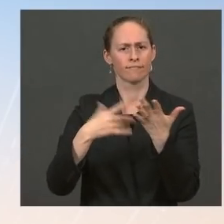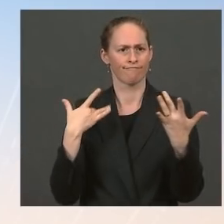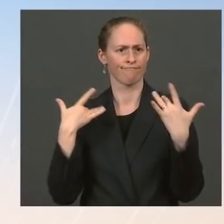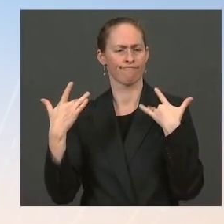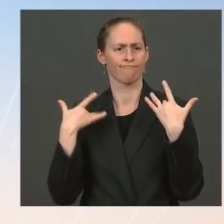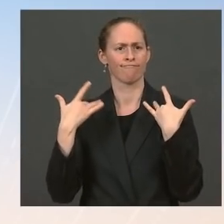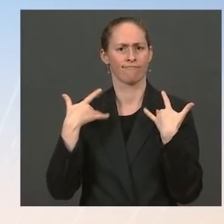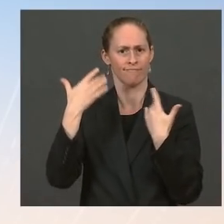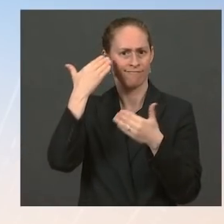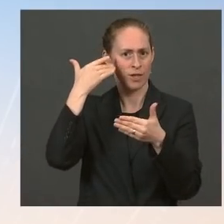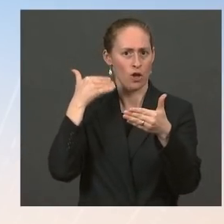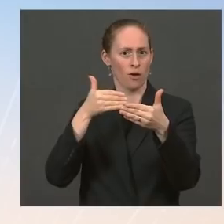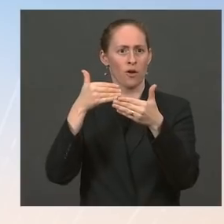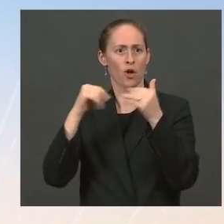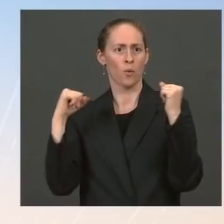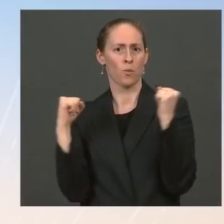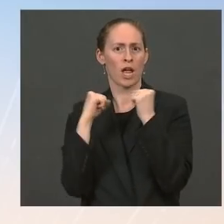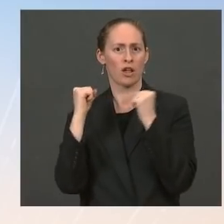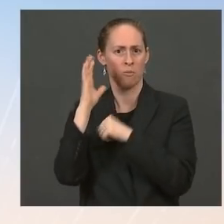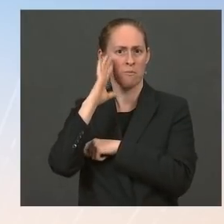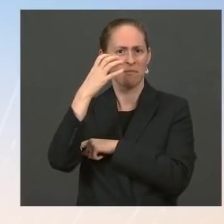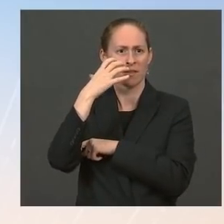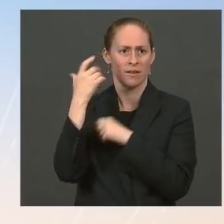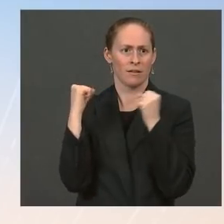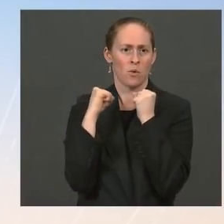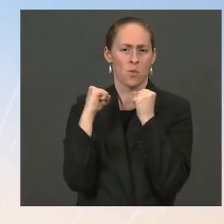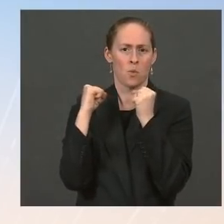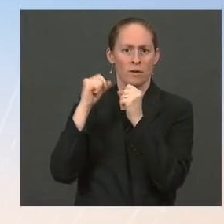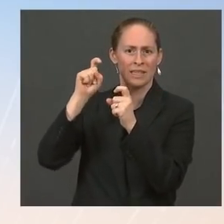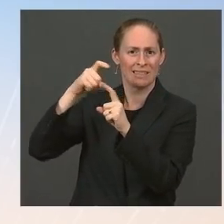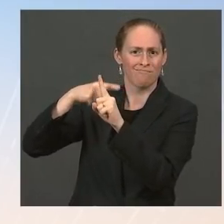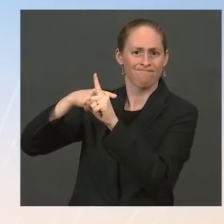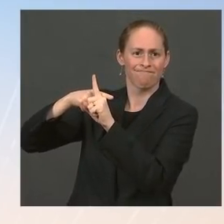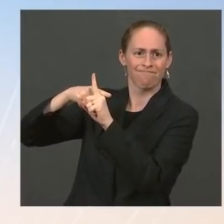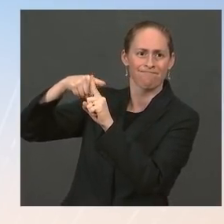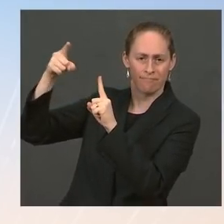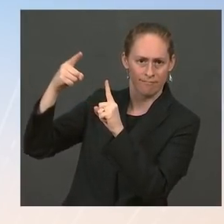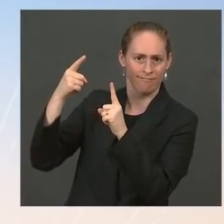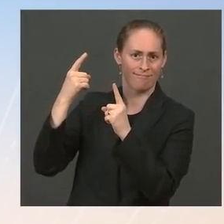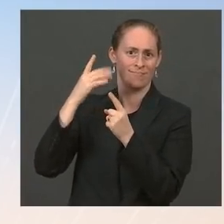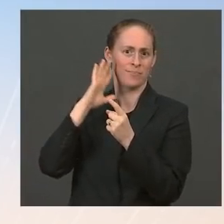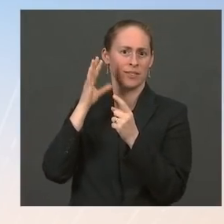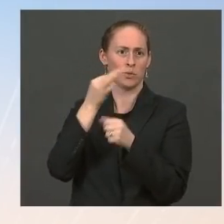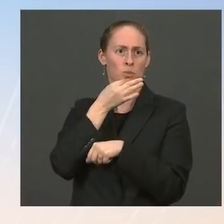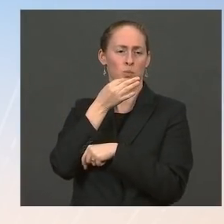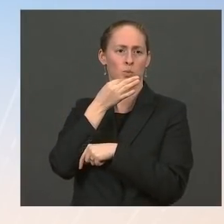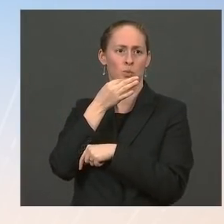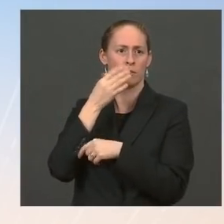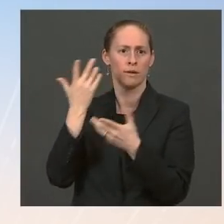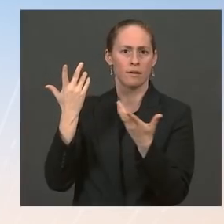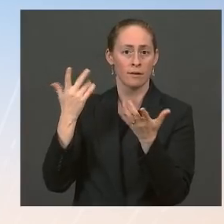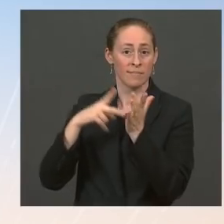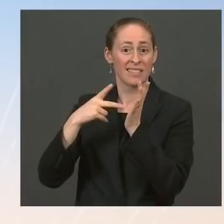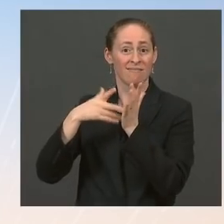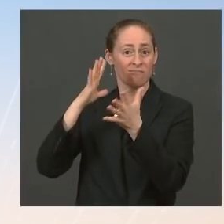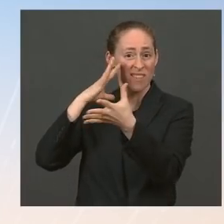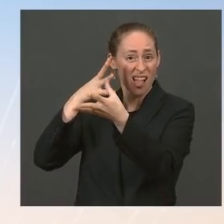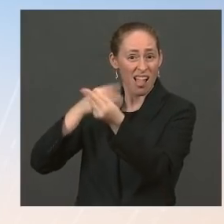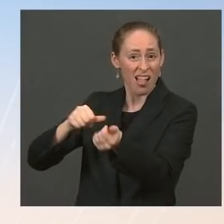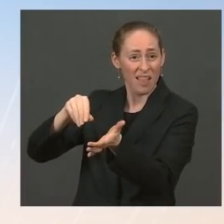especially in the Northeast, colder parts of the country, other parts where energy costs have been higher -- has been of concern and an issue.